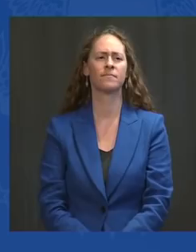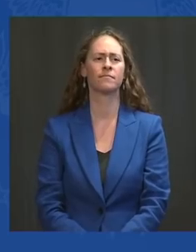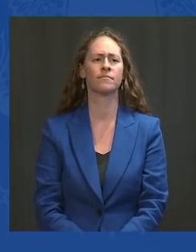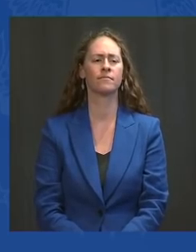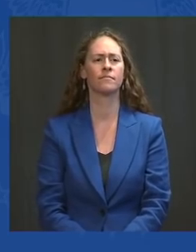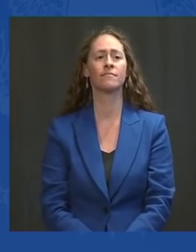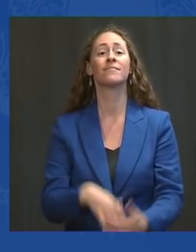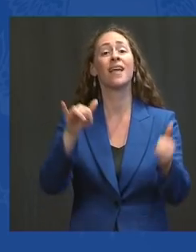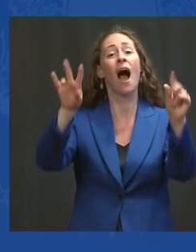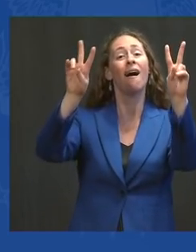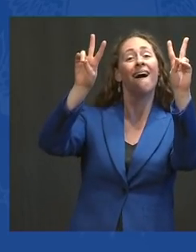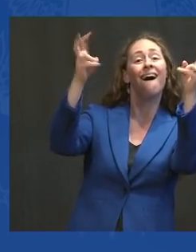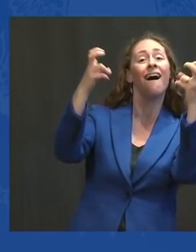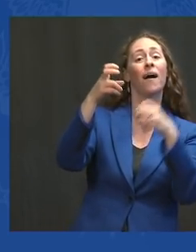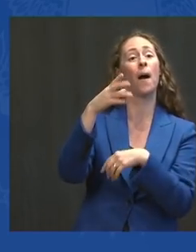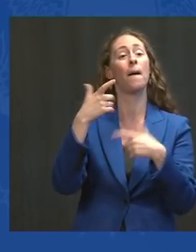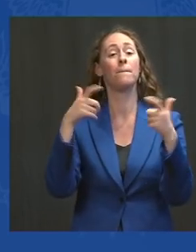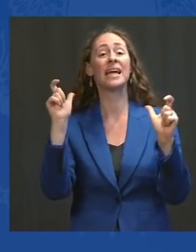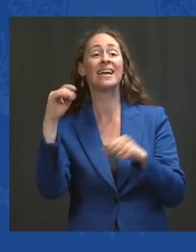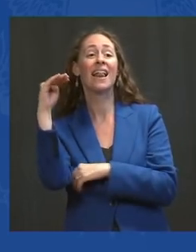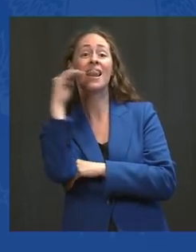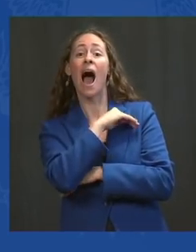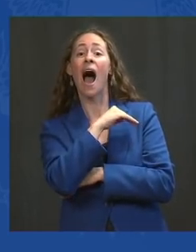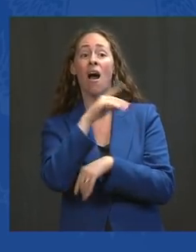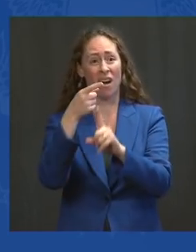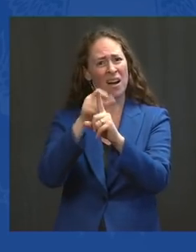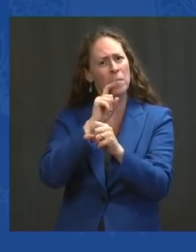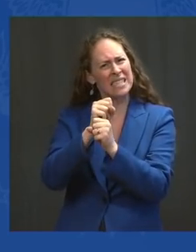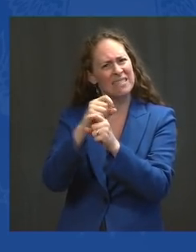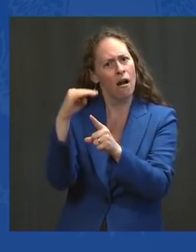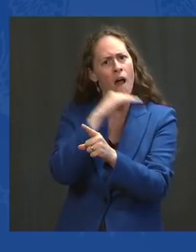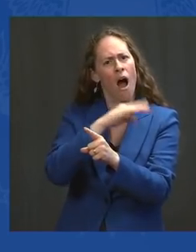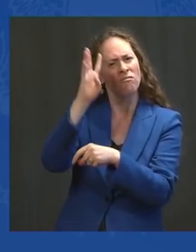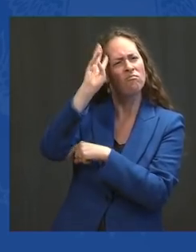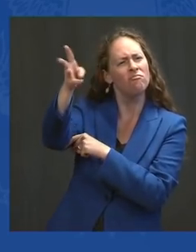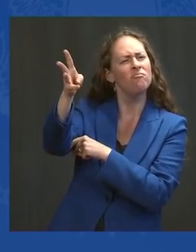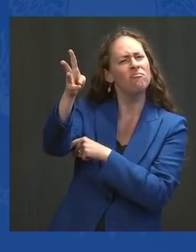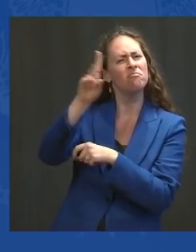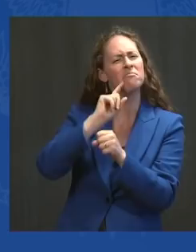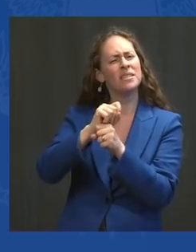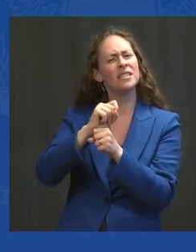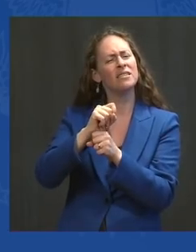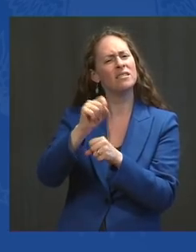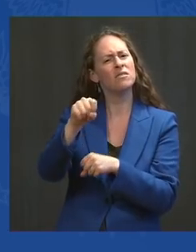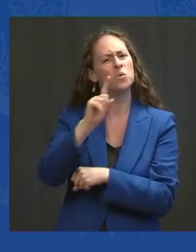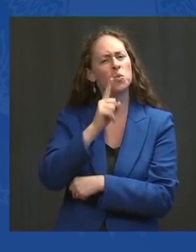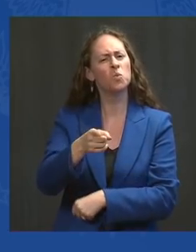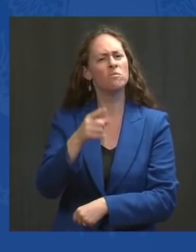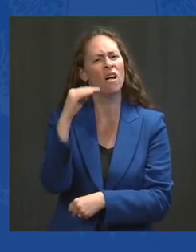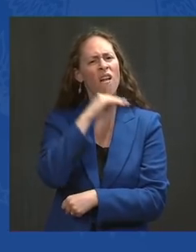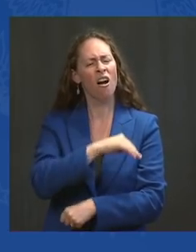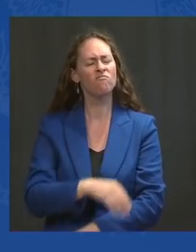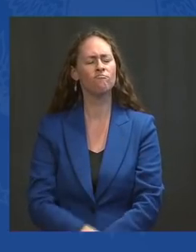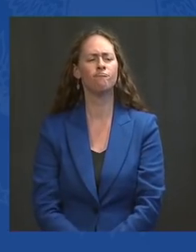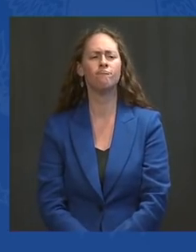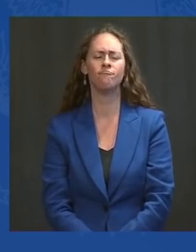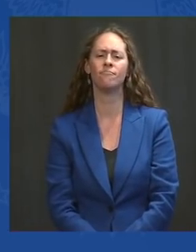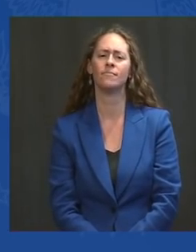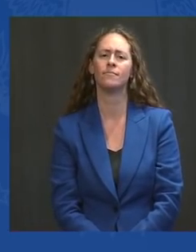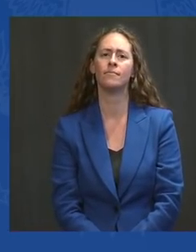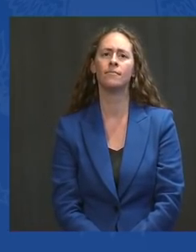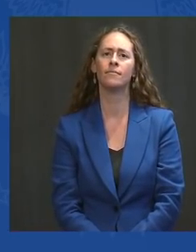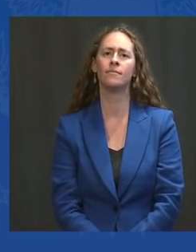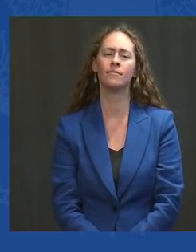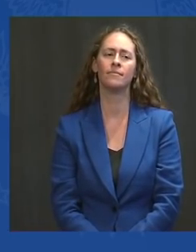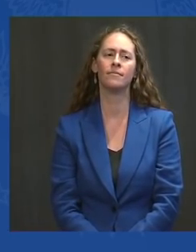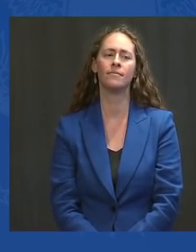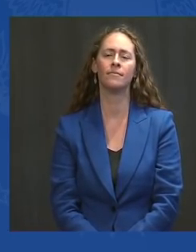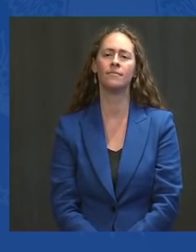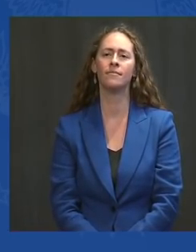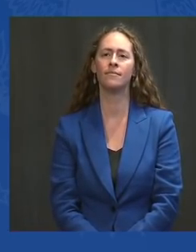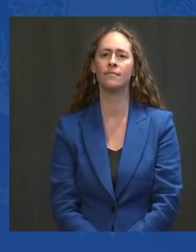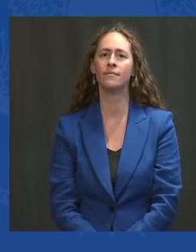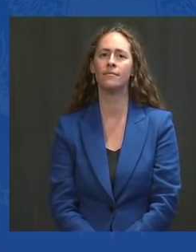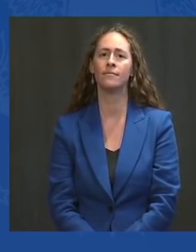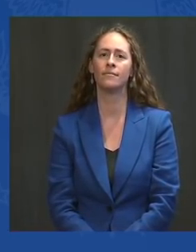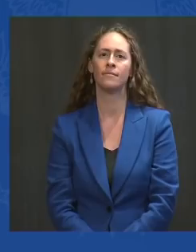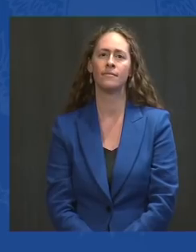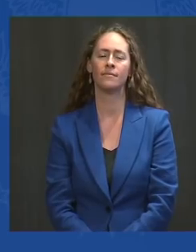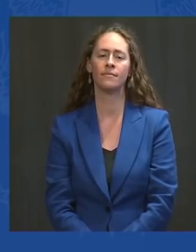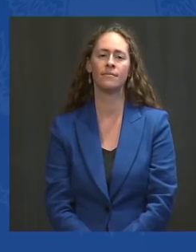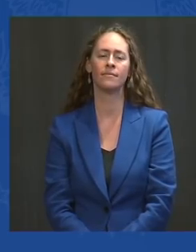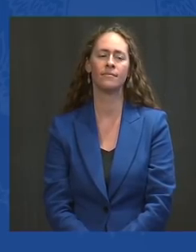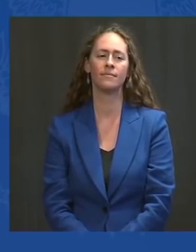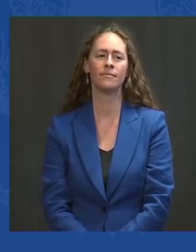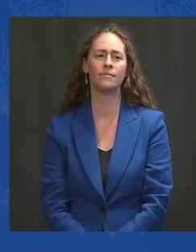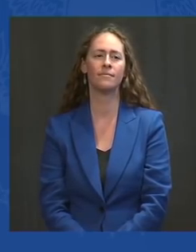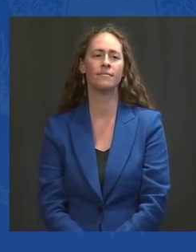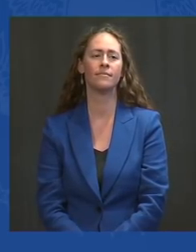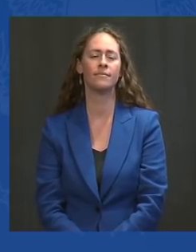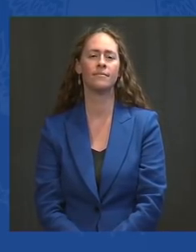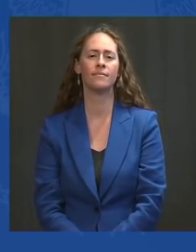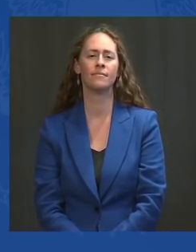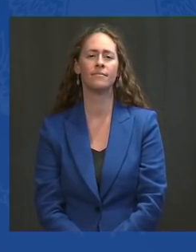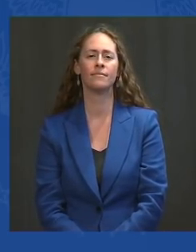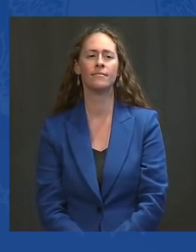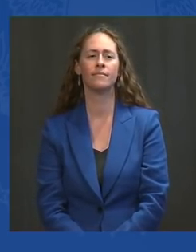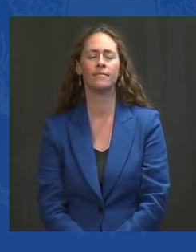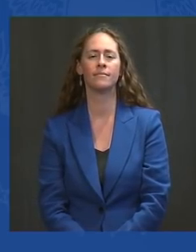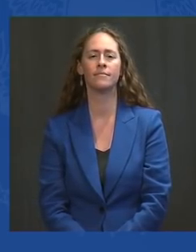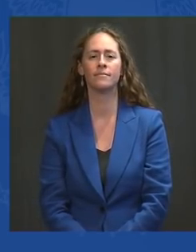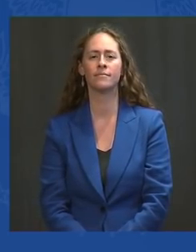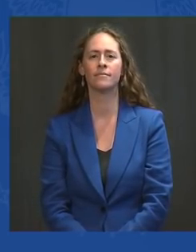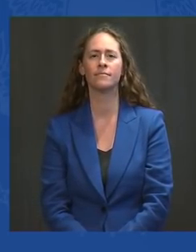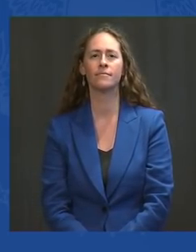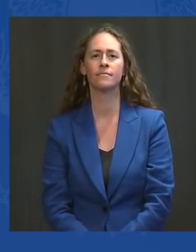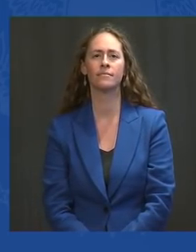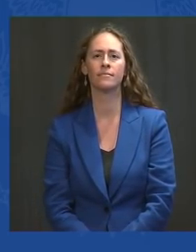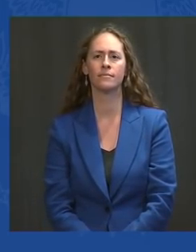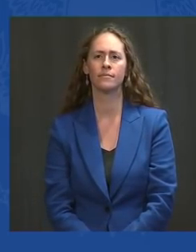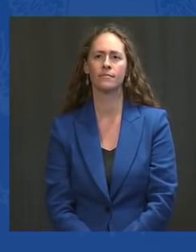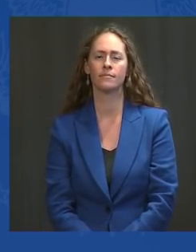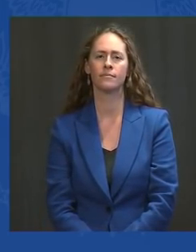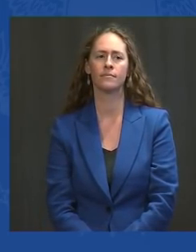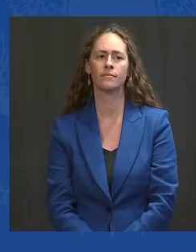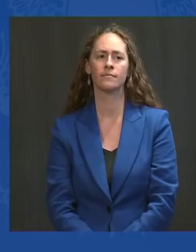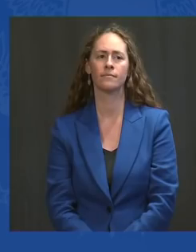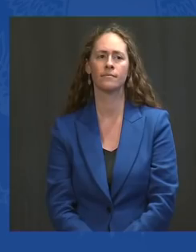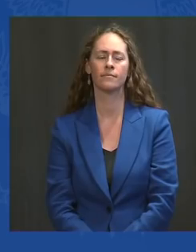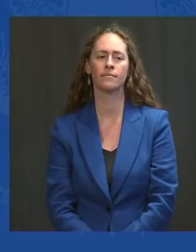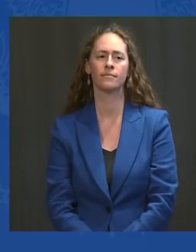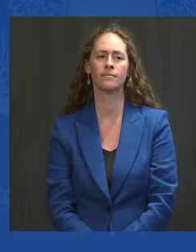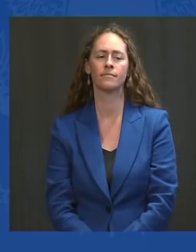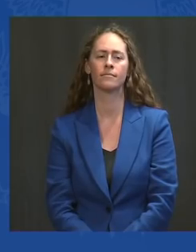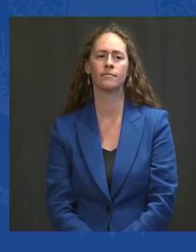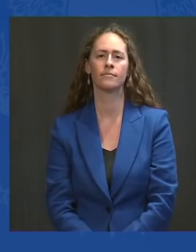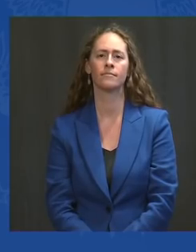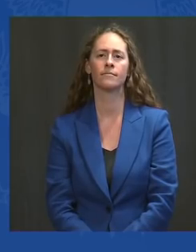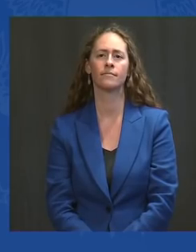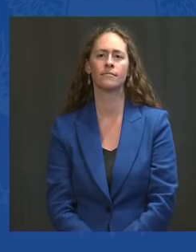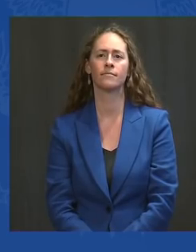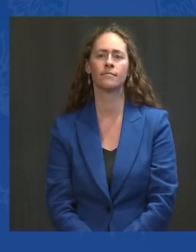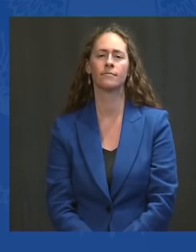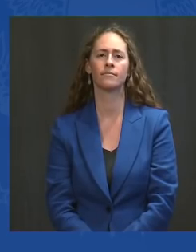The 2020 election --